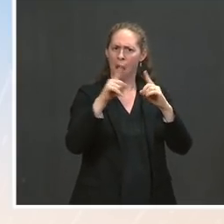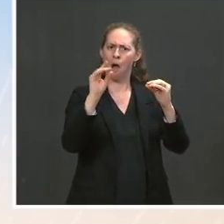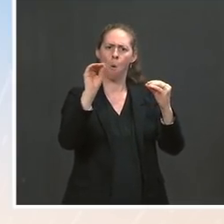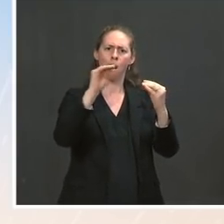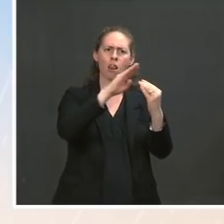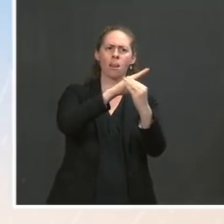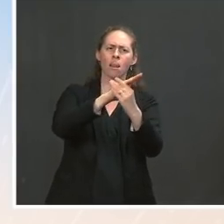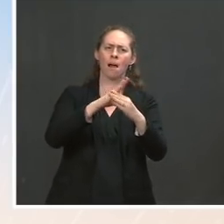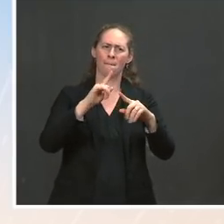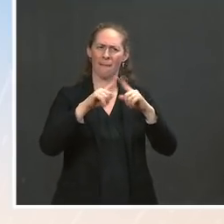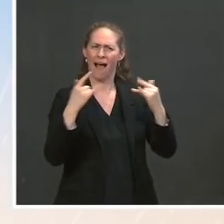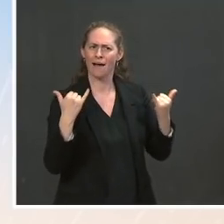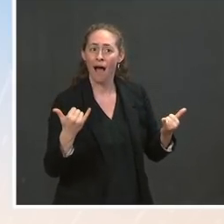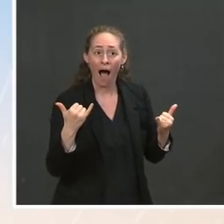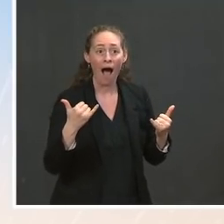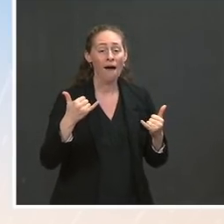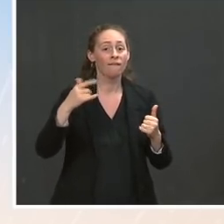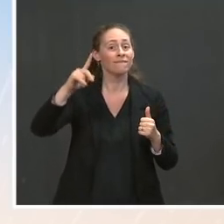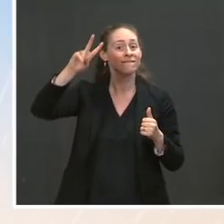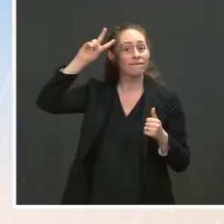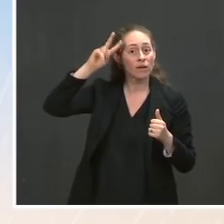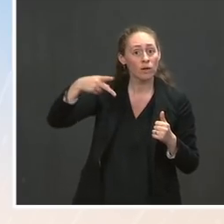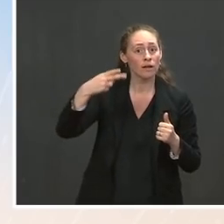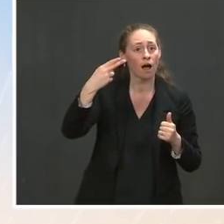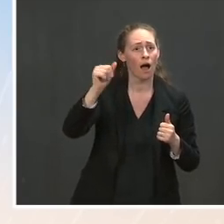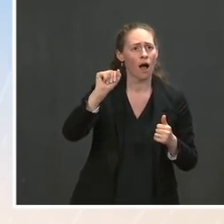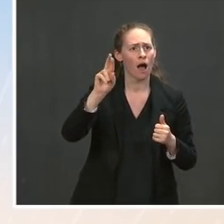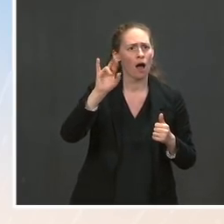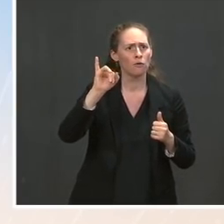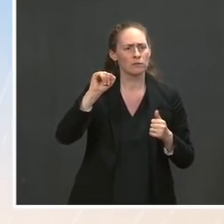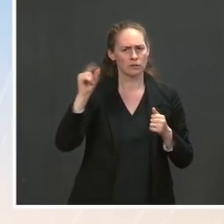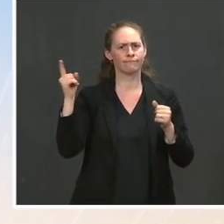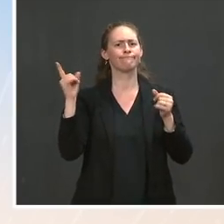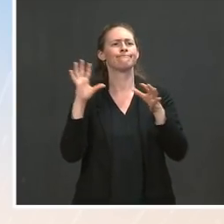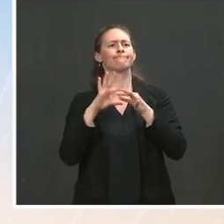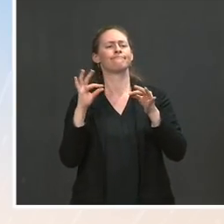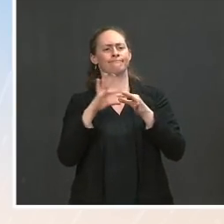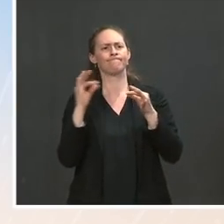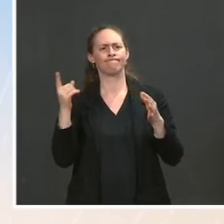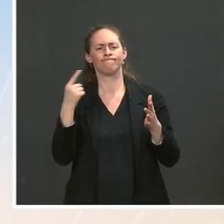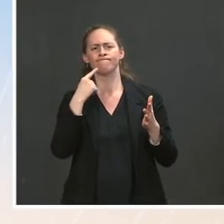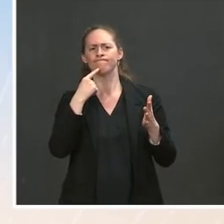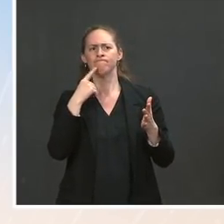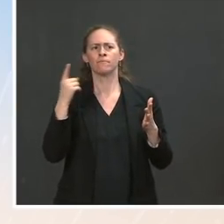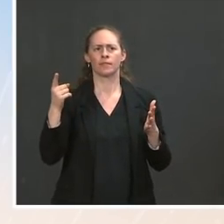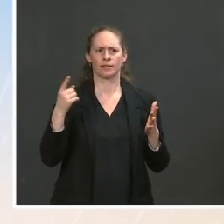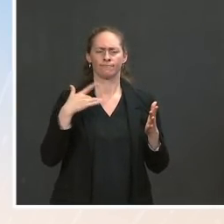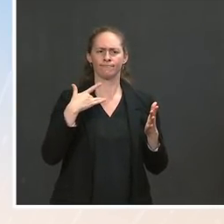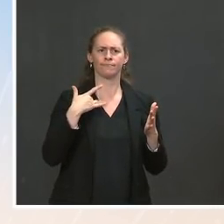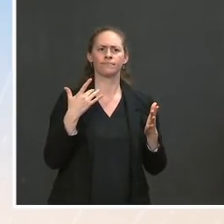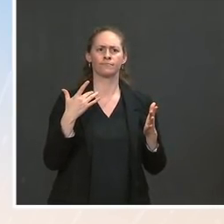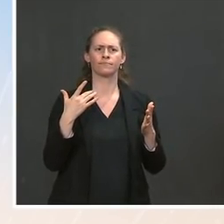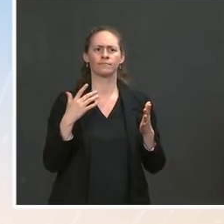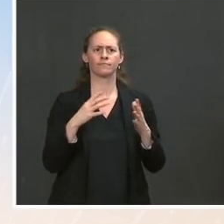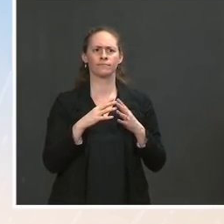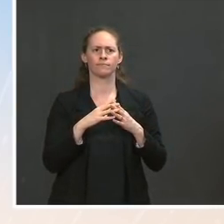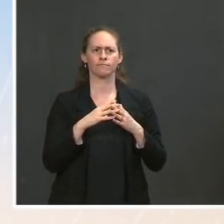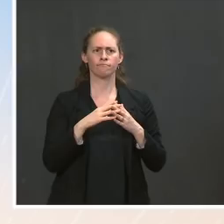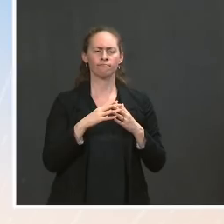called it an unconstitutional executive power grab that had no known precedent or clear legal rationale.